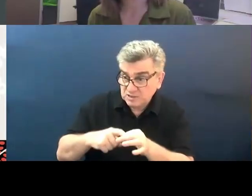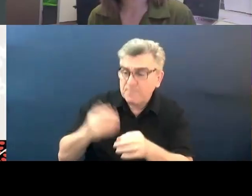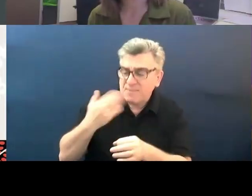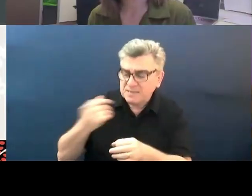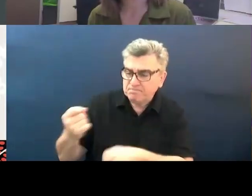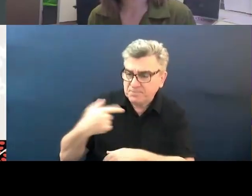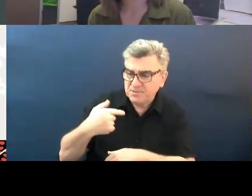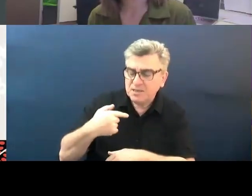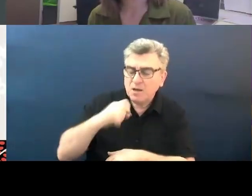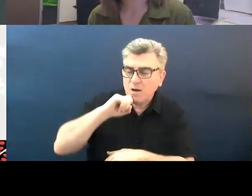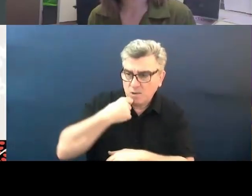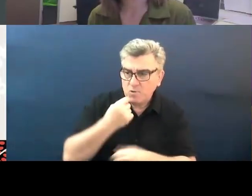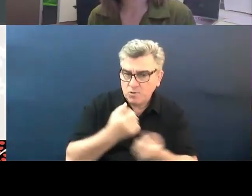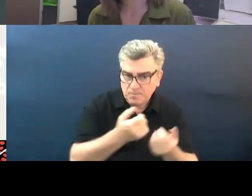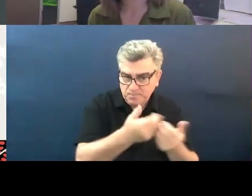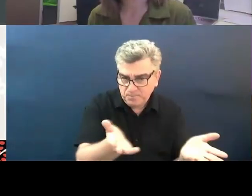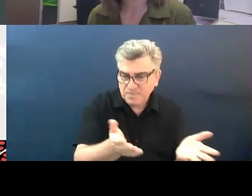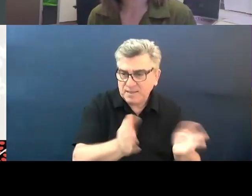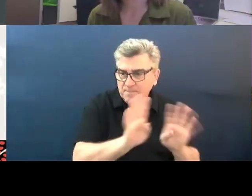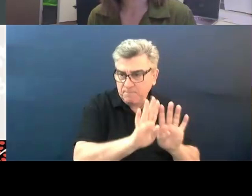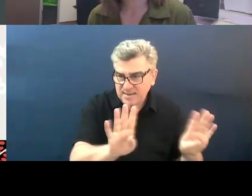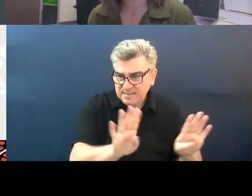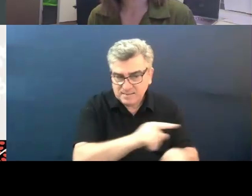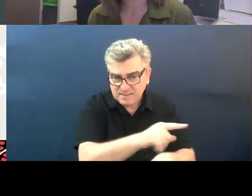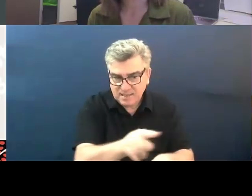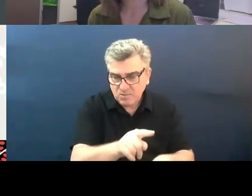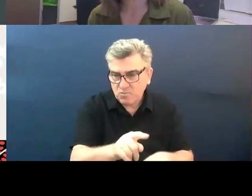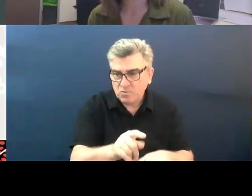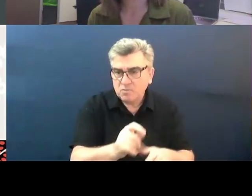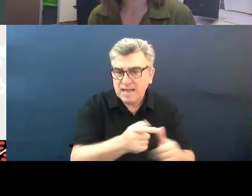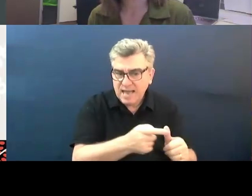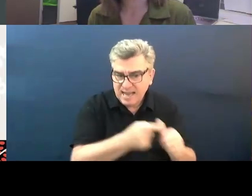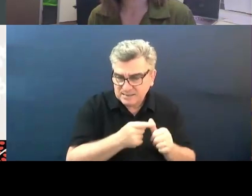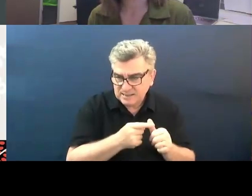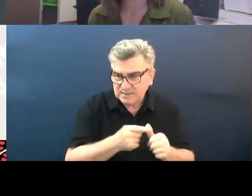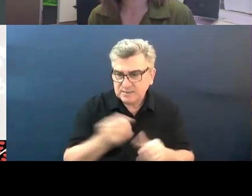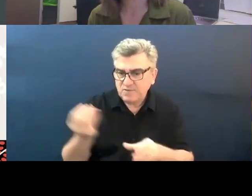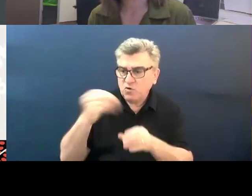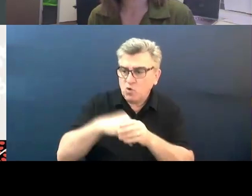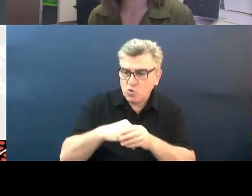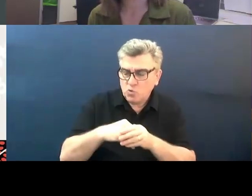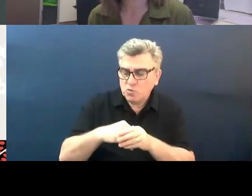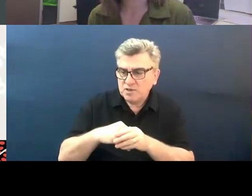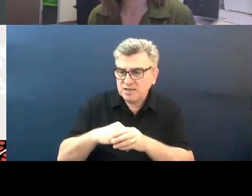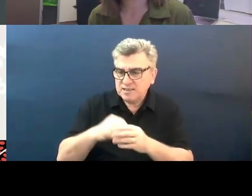and we'll include the answers with the recording. But thank you again to all of our panellists.